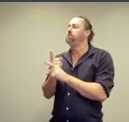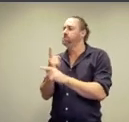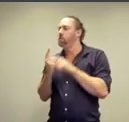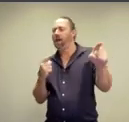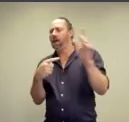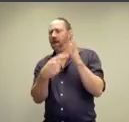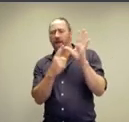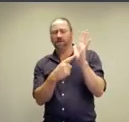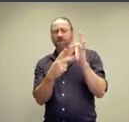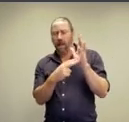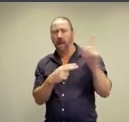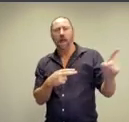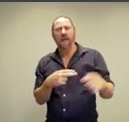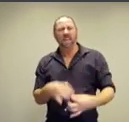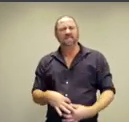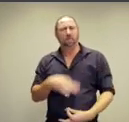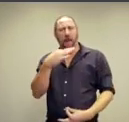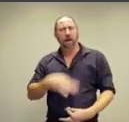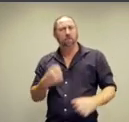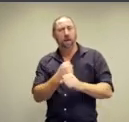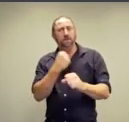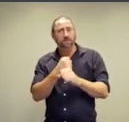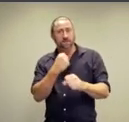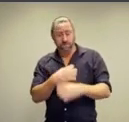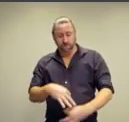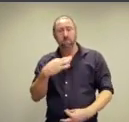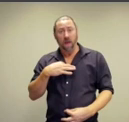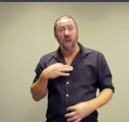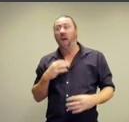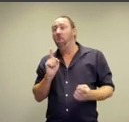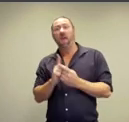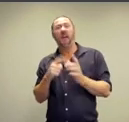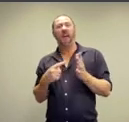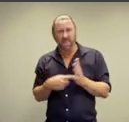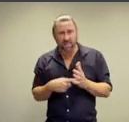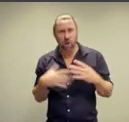representative from Talon, the major zipper manufacturer at